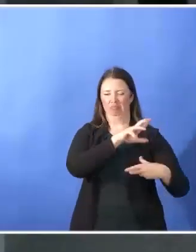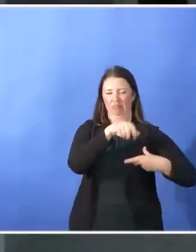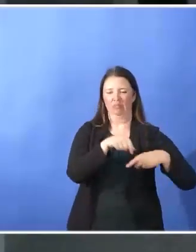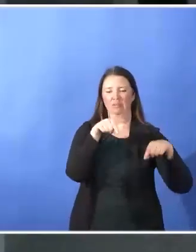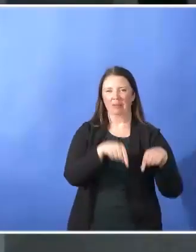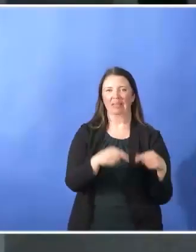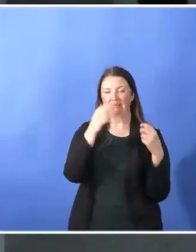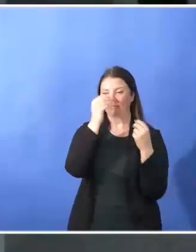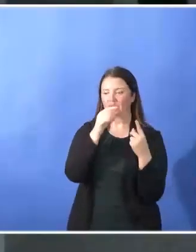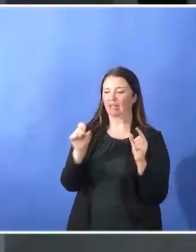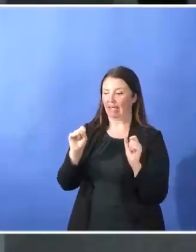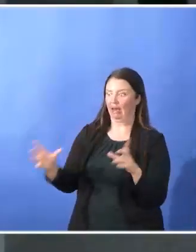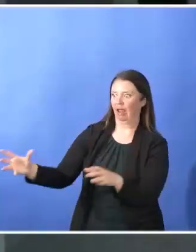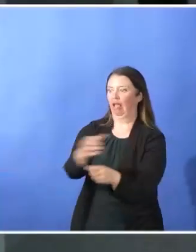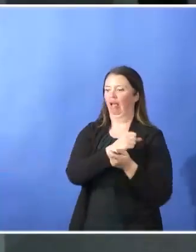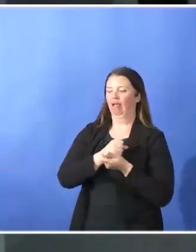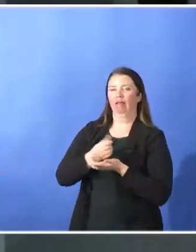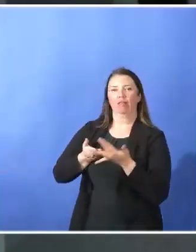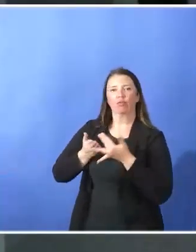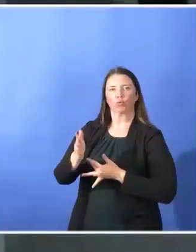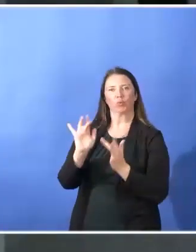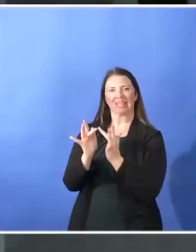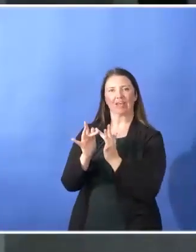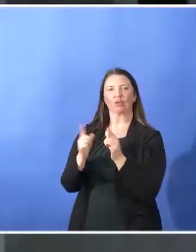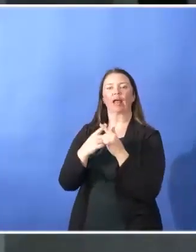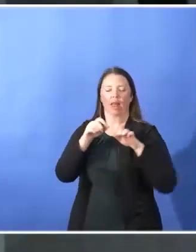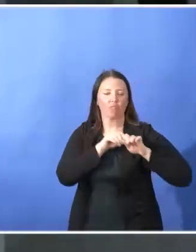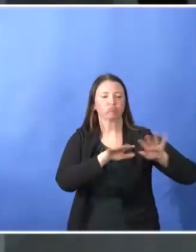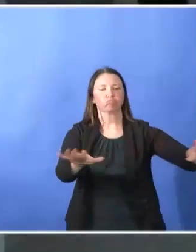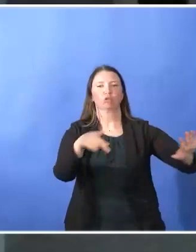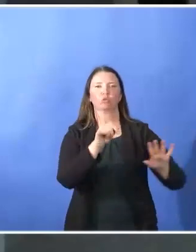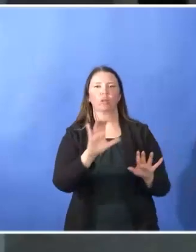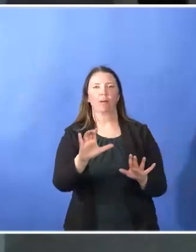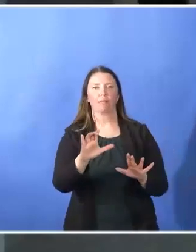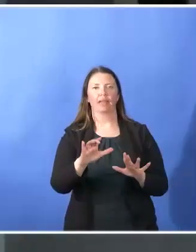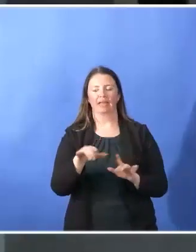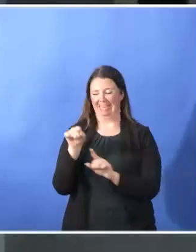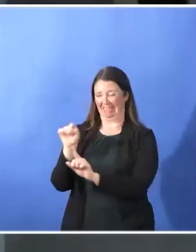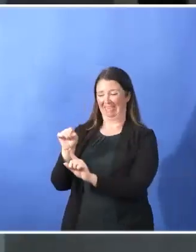THESE MESSAGES ARE FORMATTED IN AN IP-BASED FORMAT KNOWN AS THE